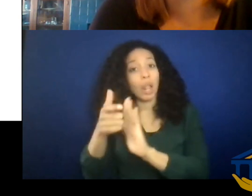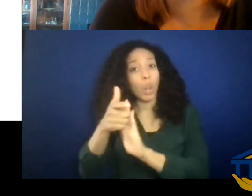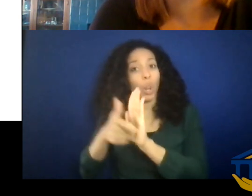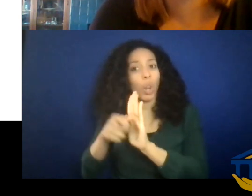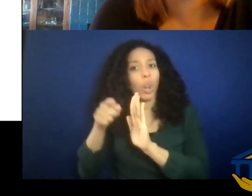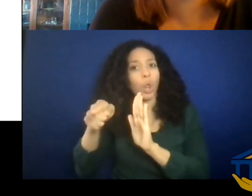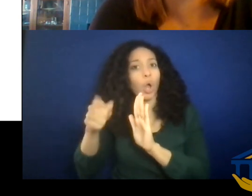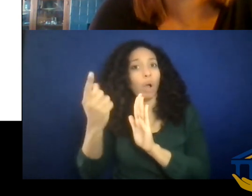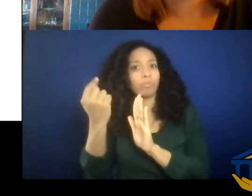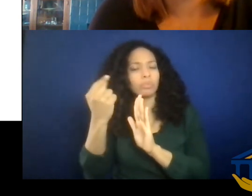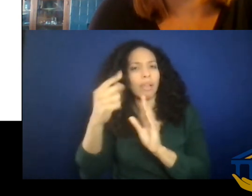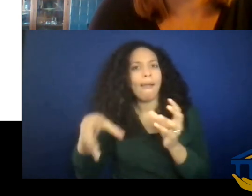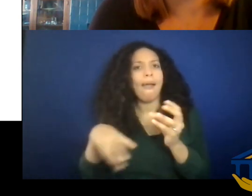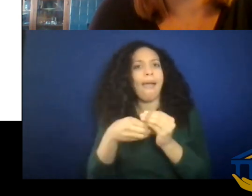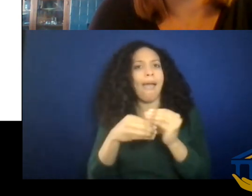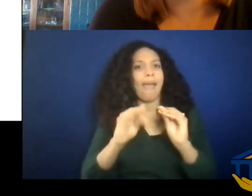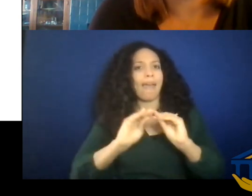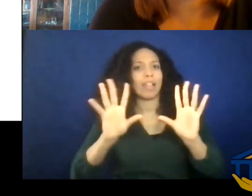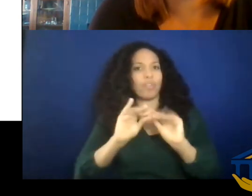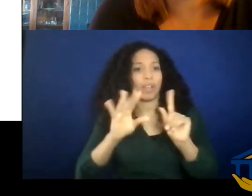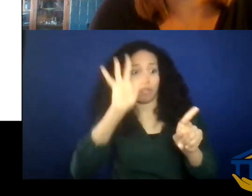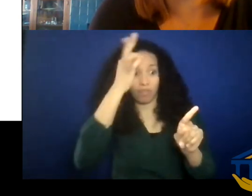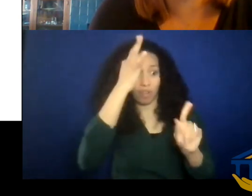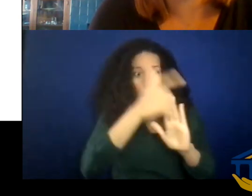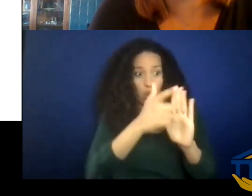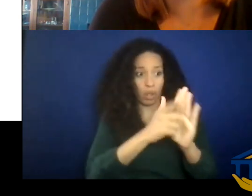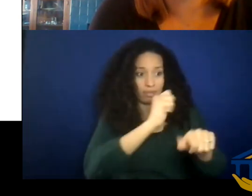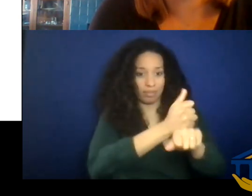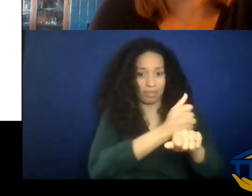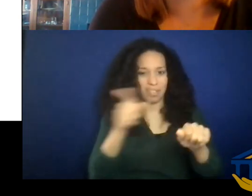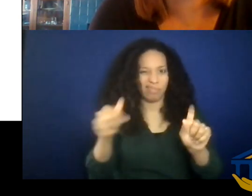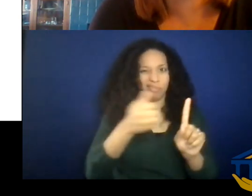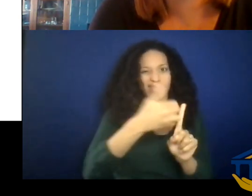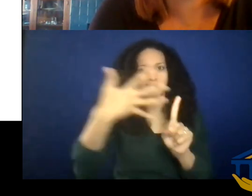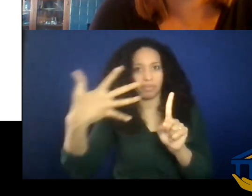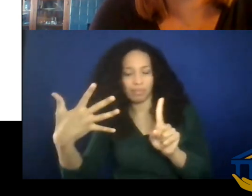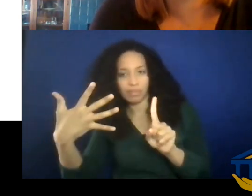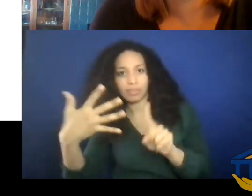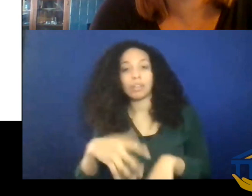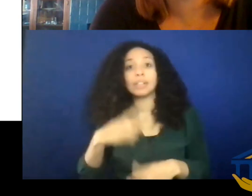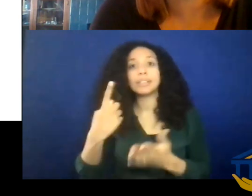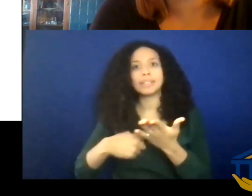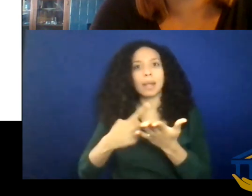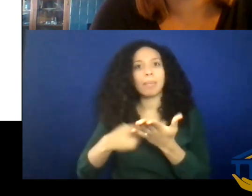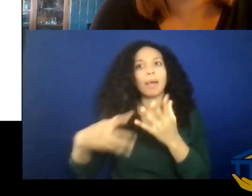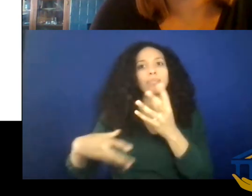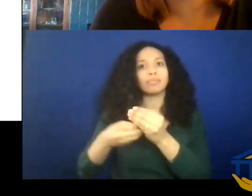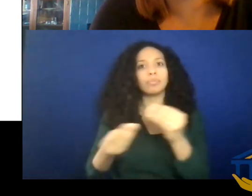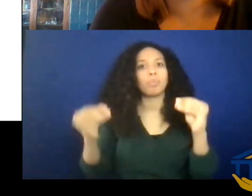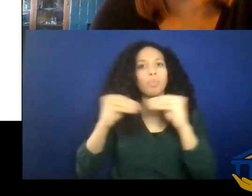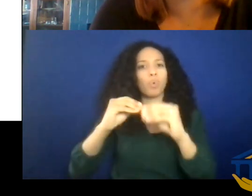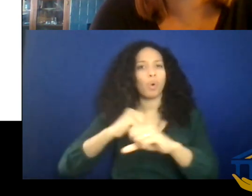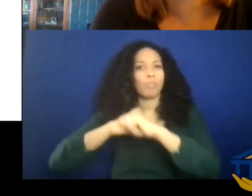at times, um, or at times, additional protections to what federal law already applies. So they